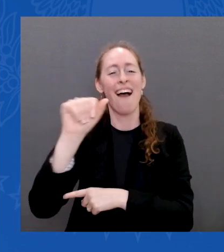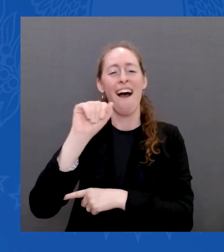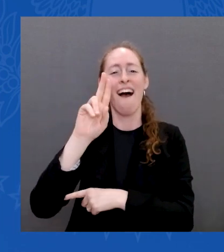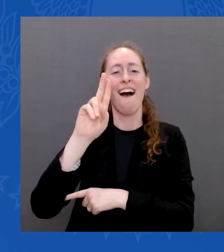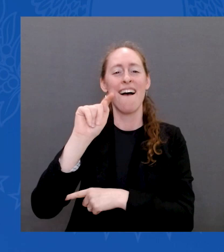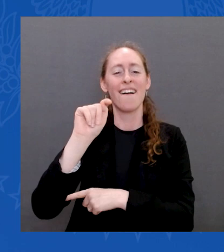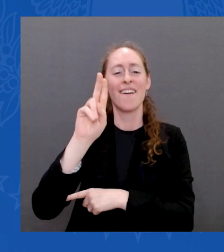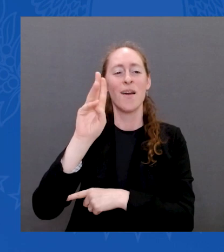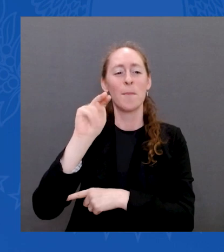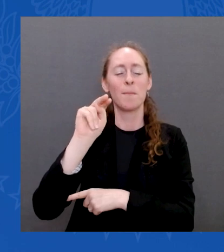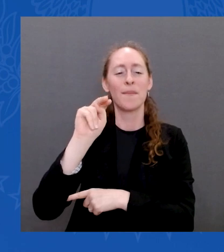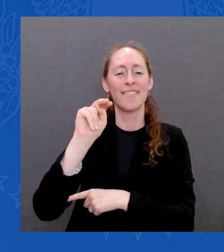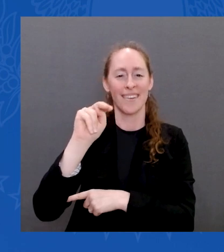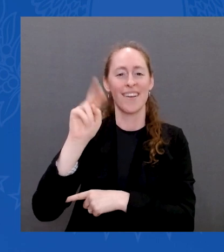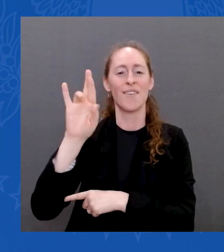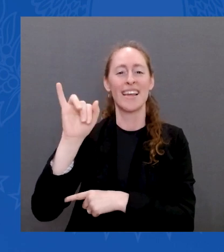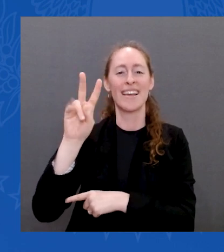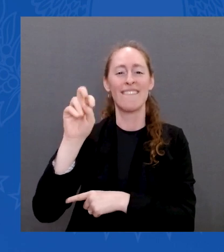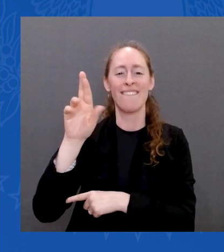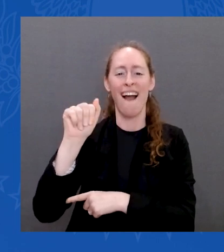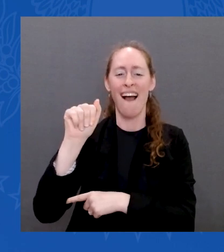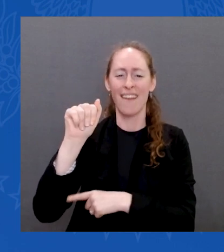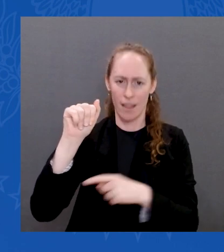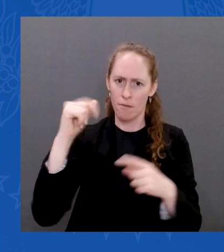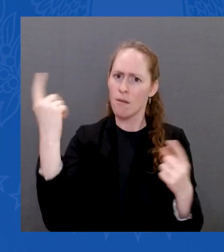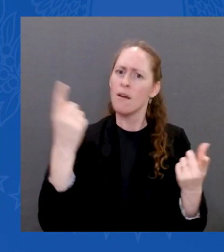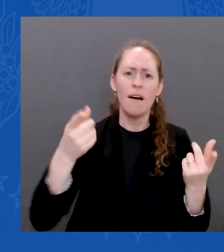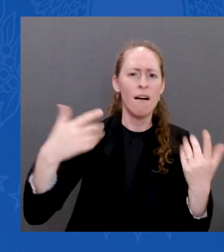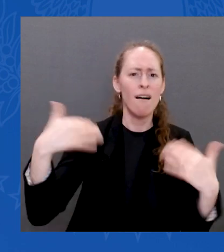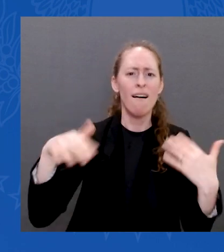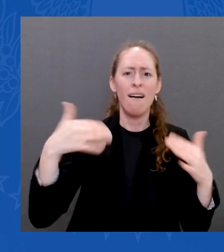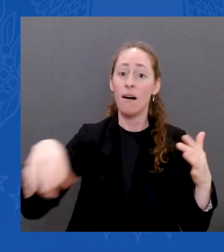helped her students join a campaign to save a local lake.